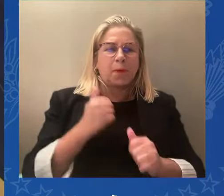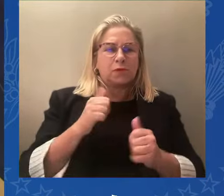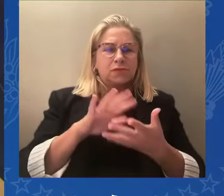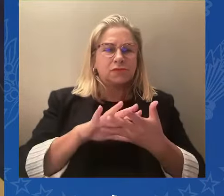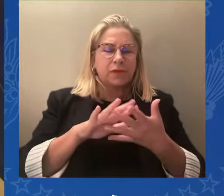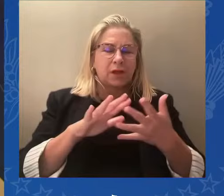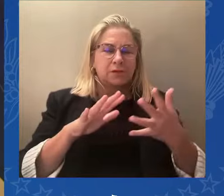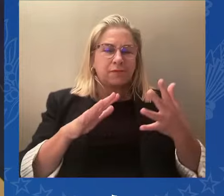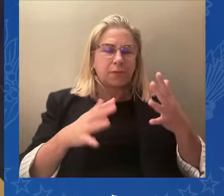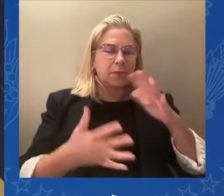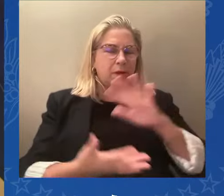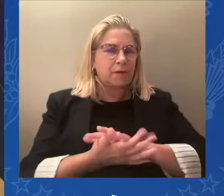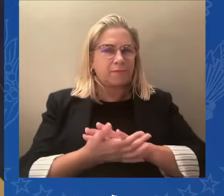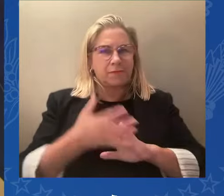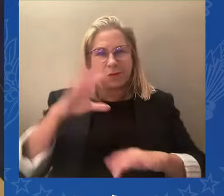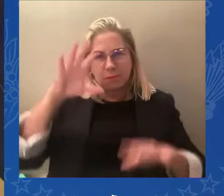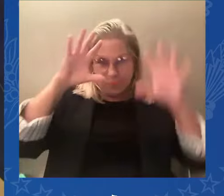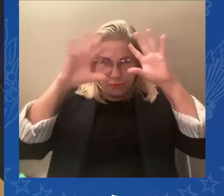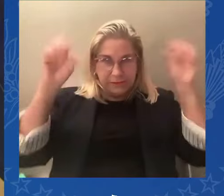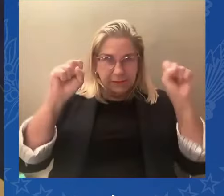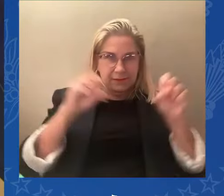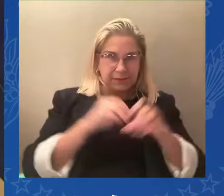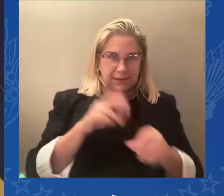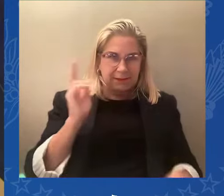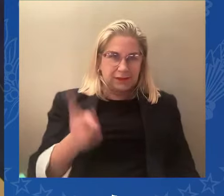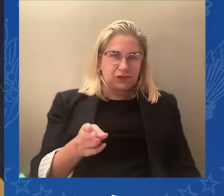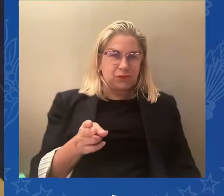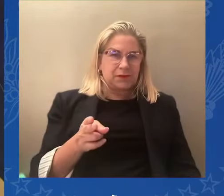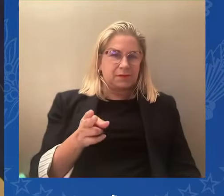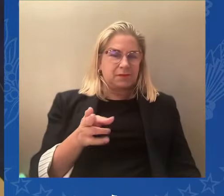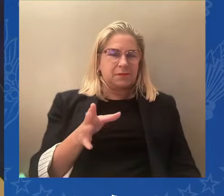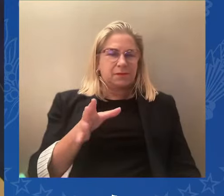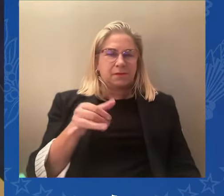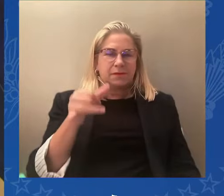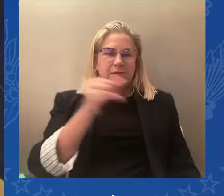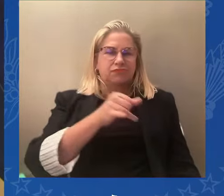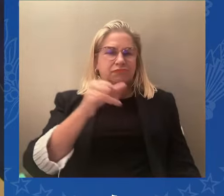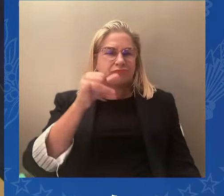And so, I thank you, Joe Biden, for everything you are and everything you have yet to do.